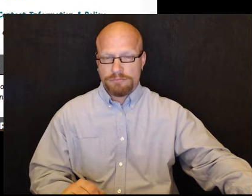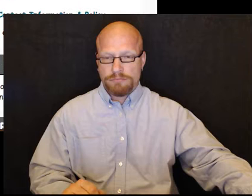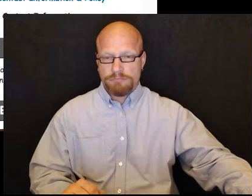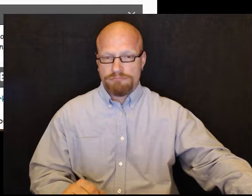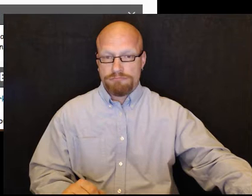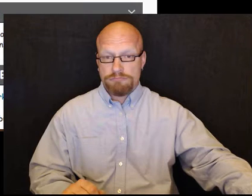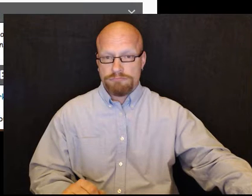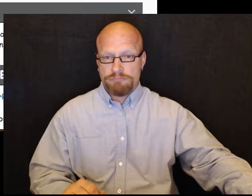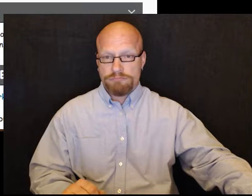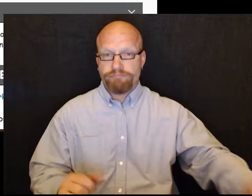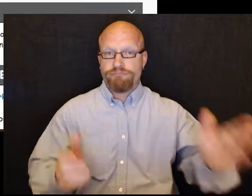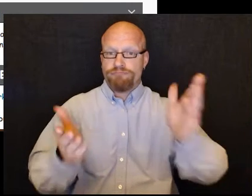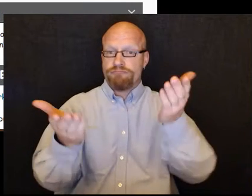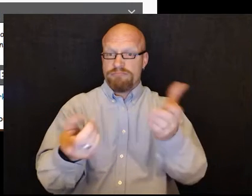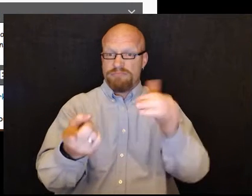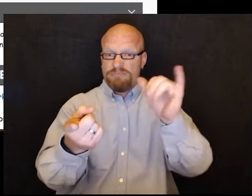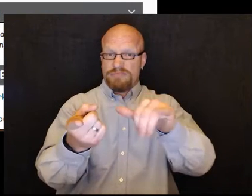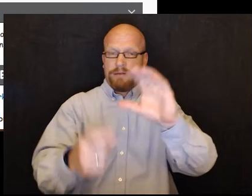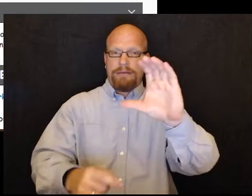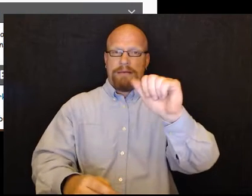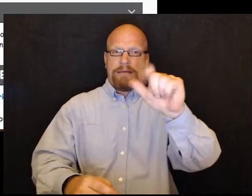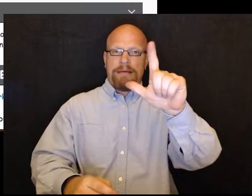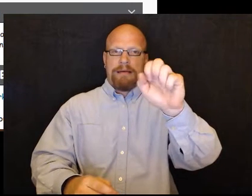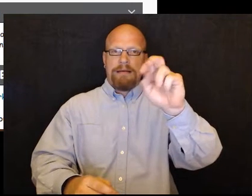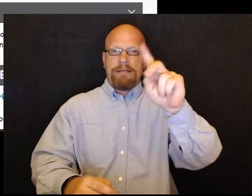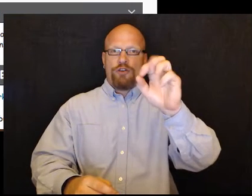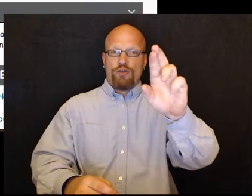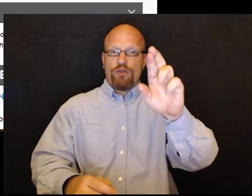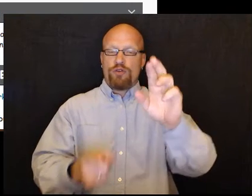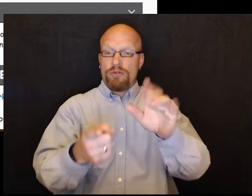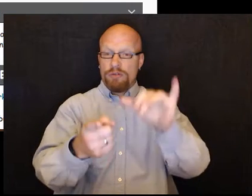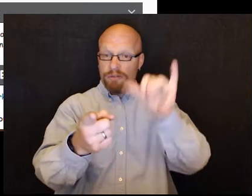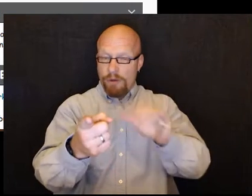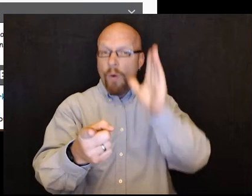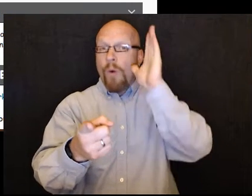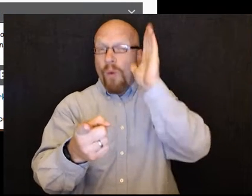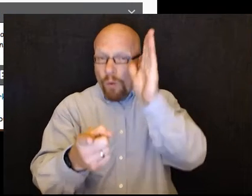this section is a calendar section